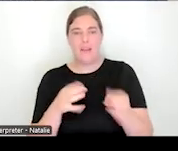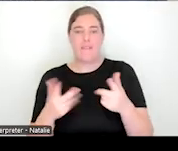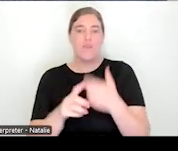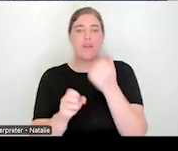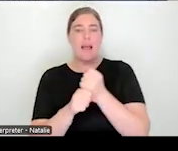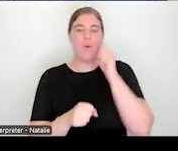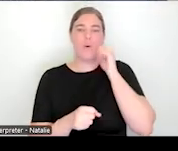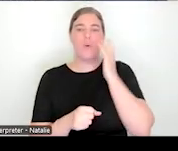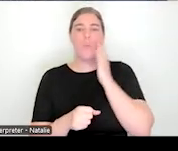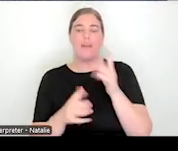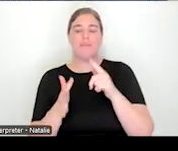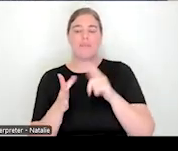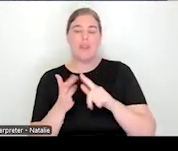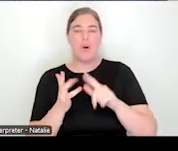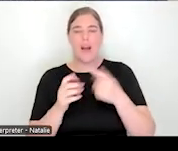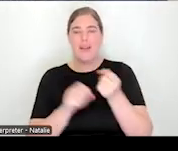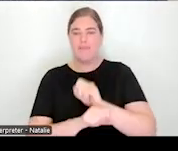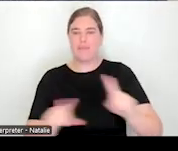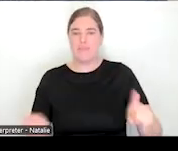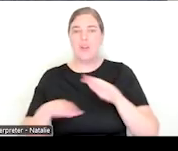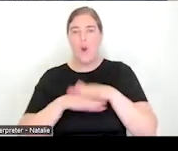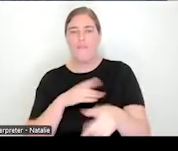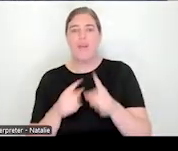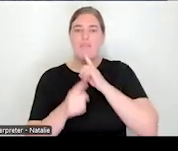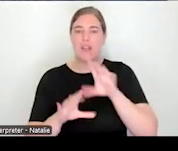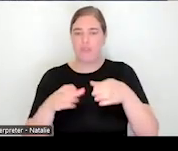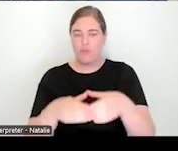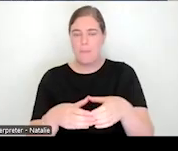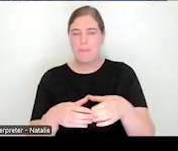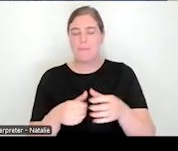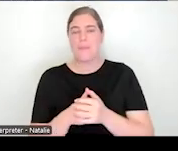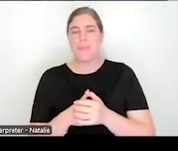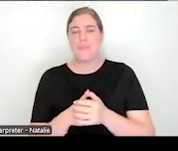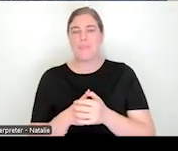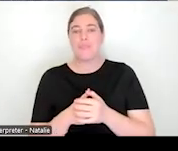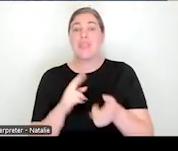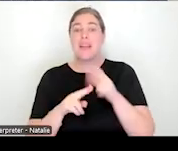details for the Implementation Advisory Group. If you go to our website now, you can also fill in